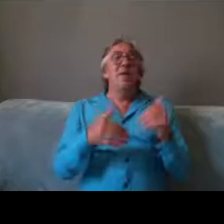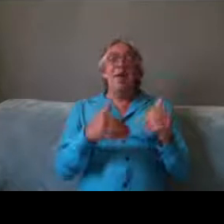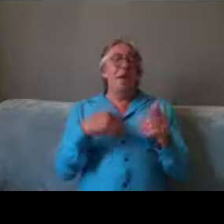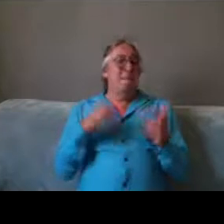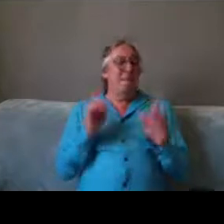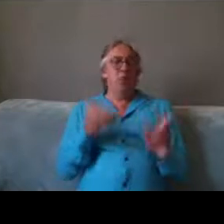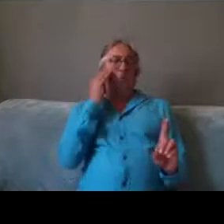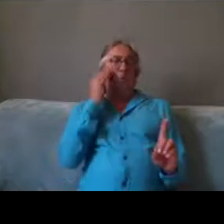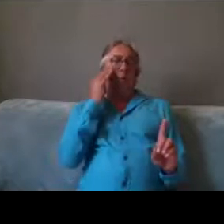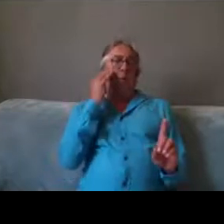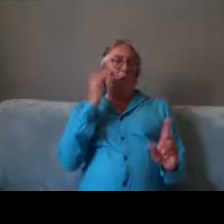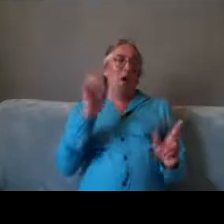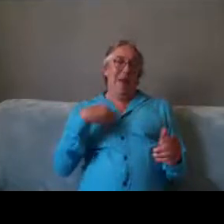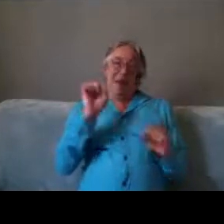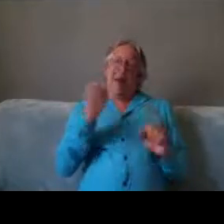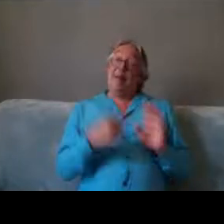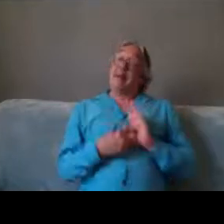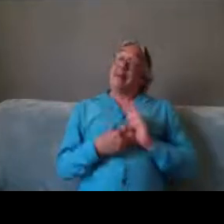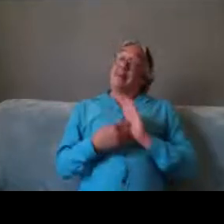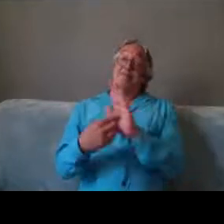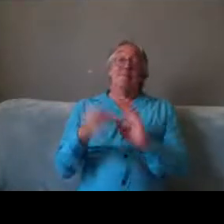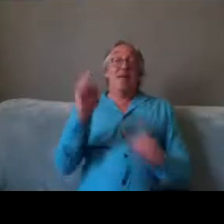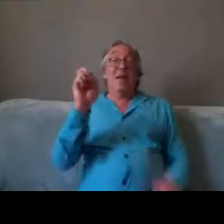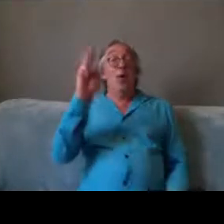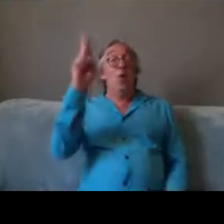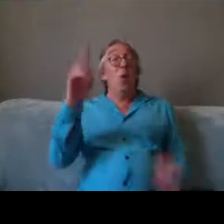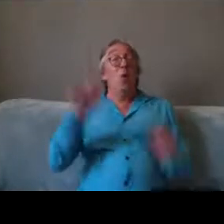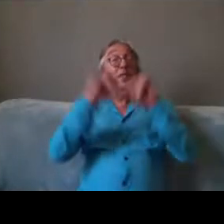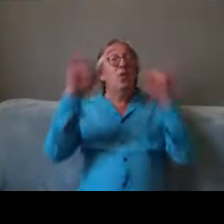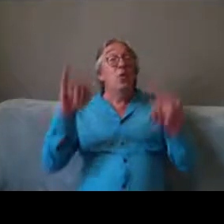because based on this, from 2013 we continue working more and more.